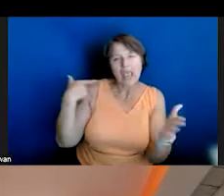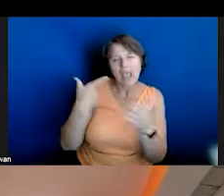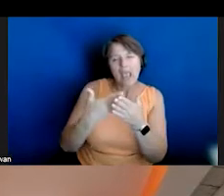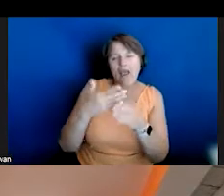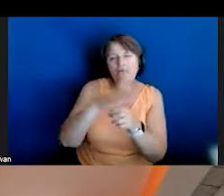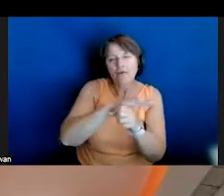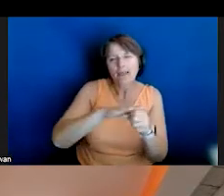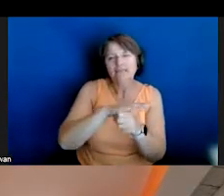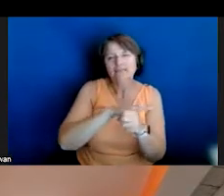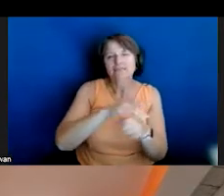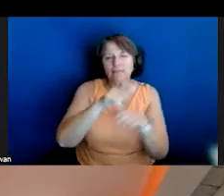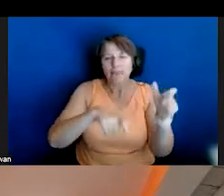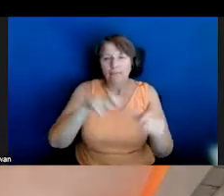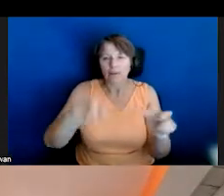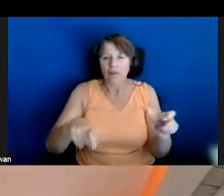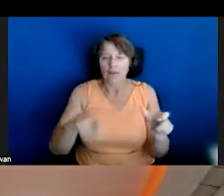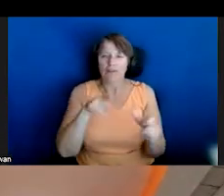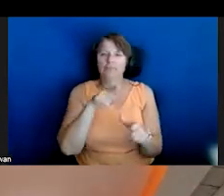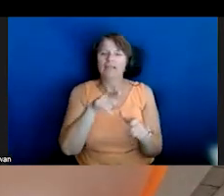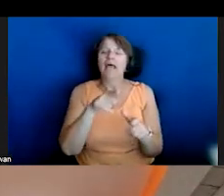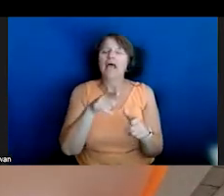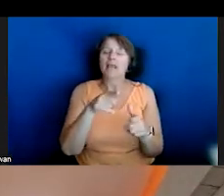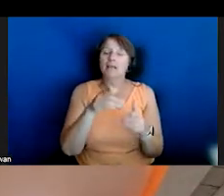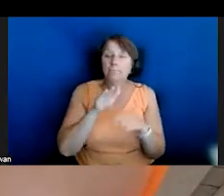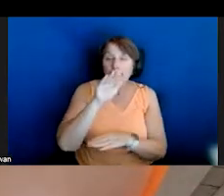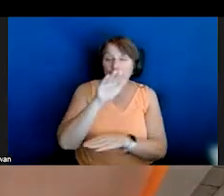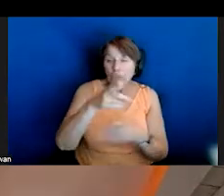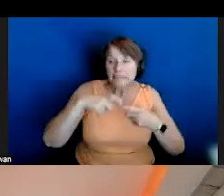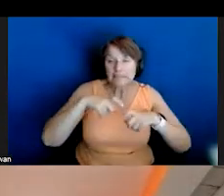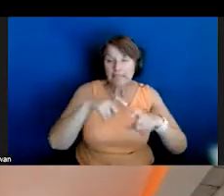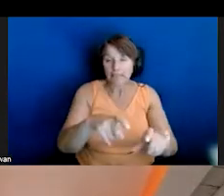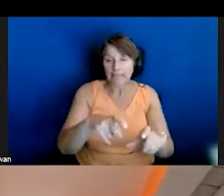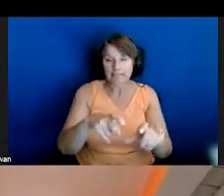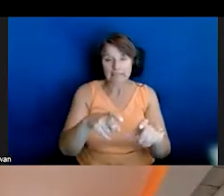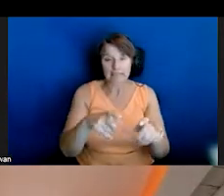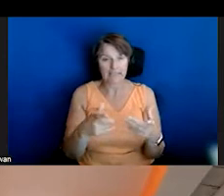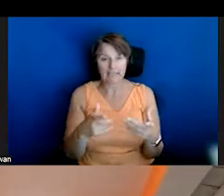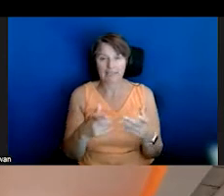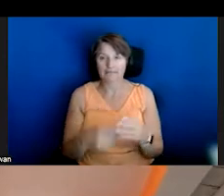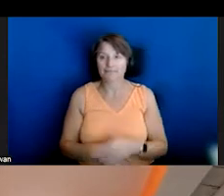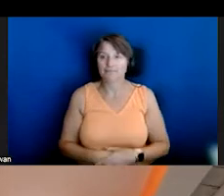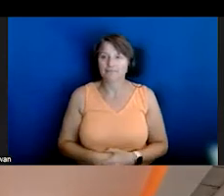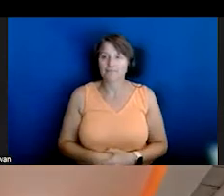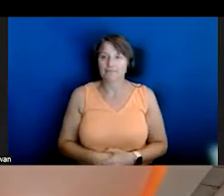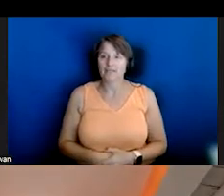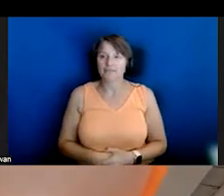In this question of beyond sustainability, I think that I find I'll talk for myself about in